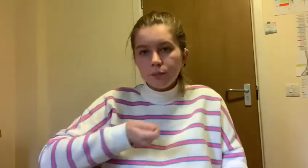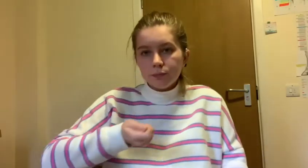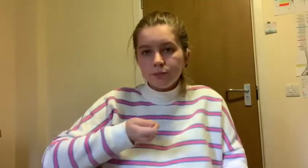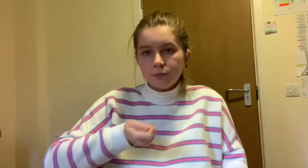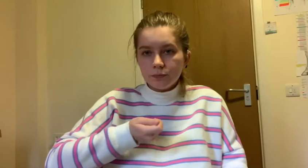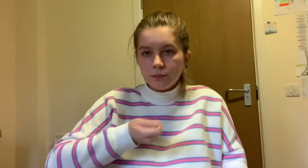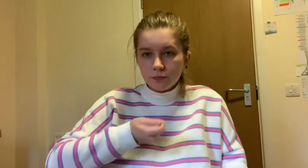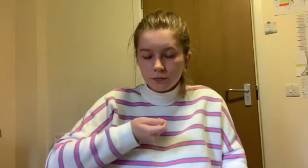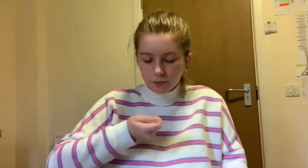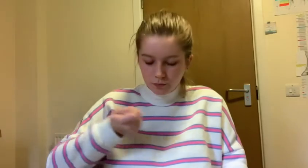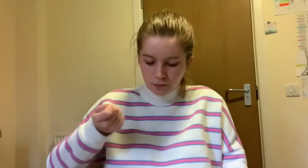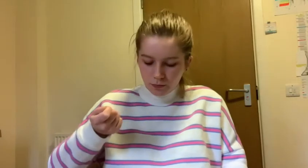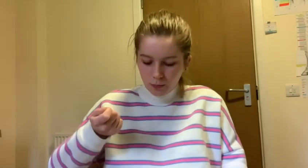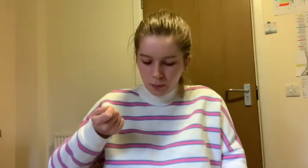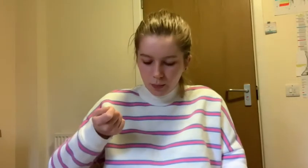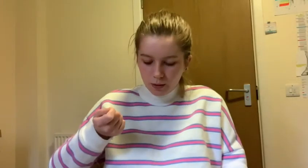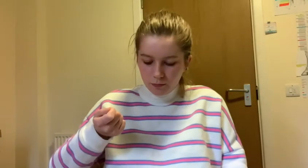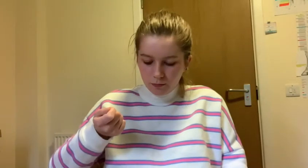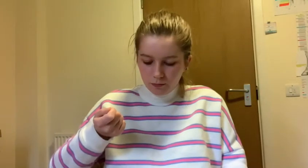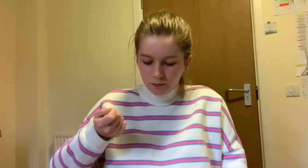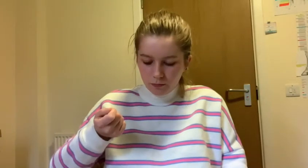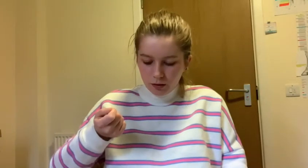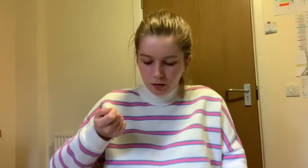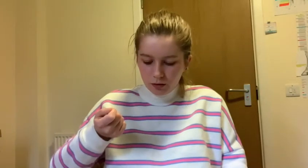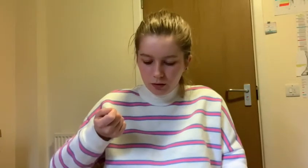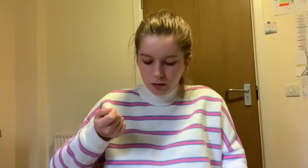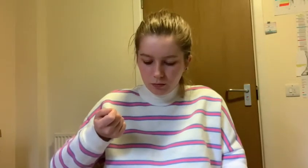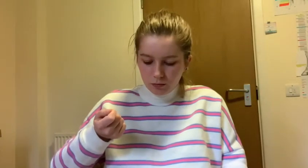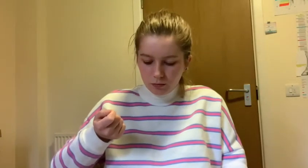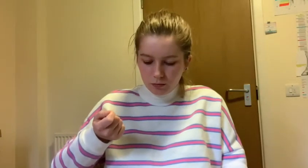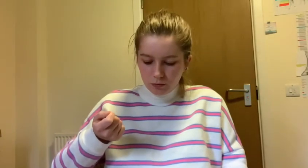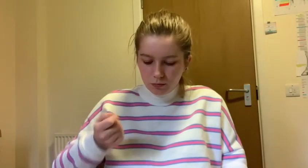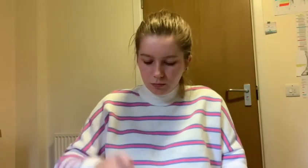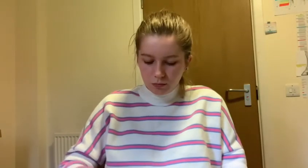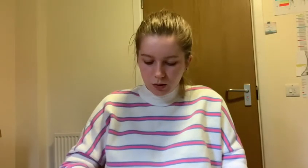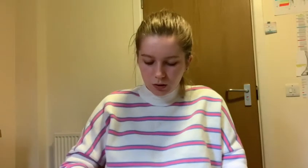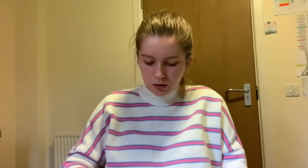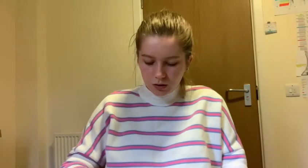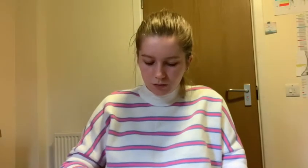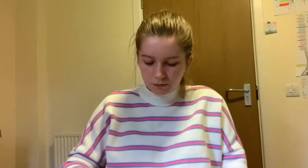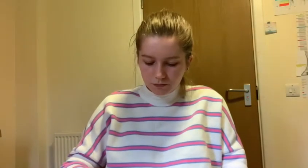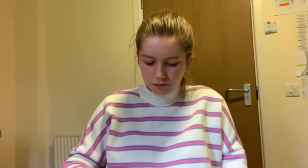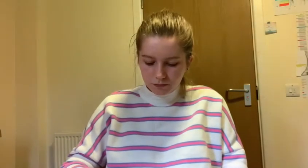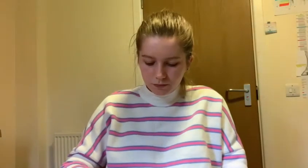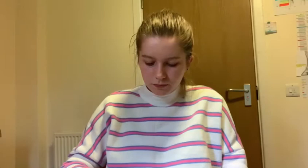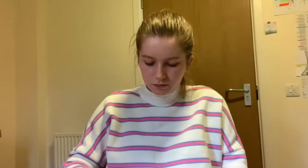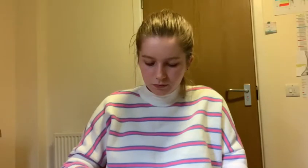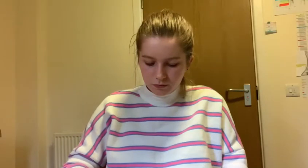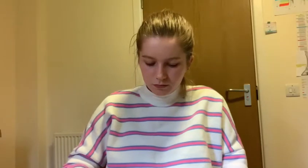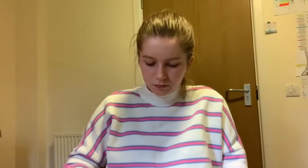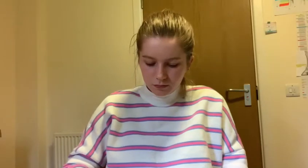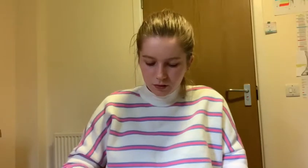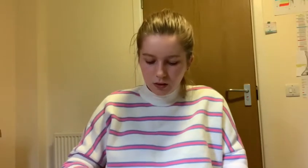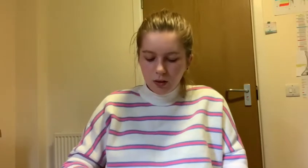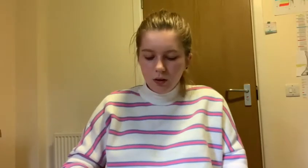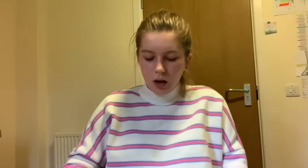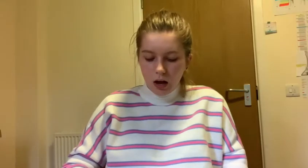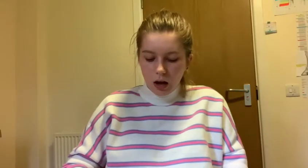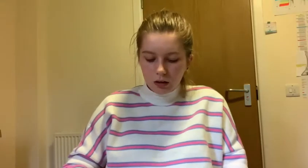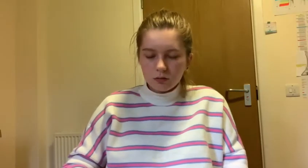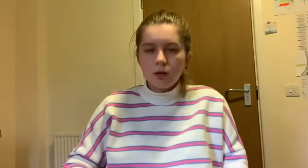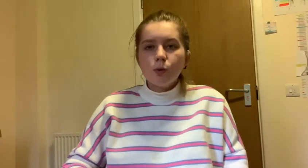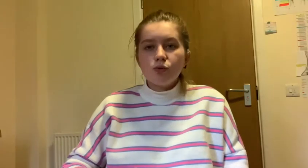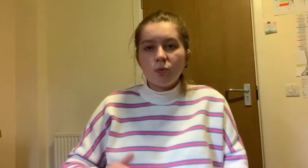*Music in the background* argh